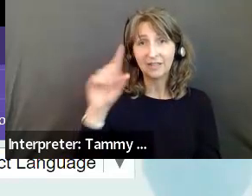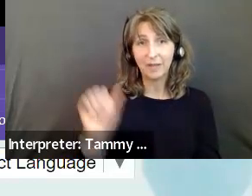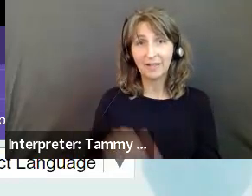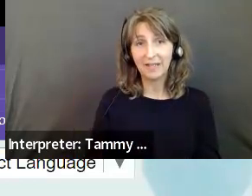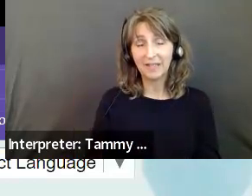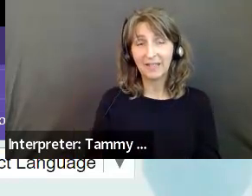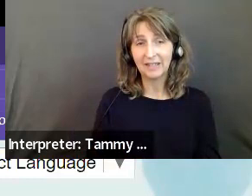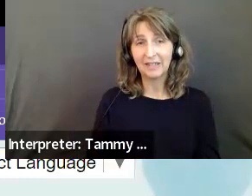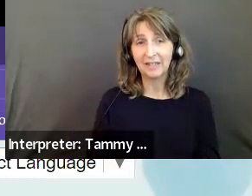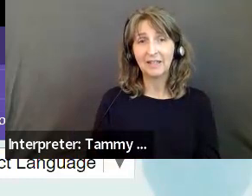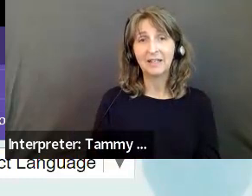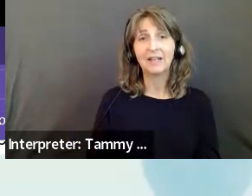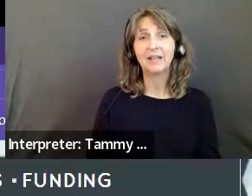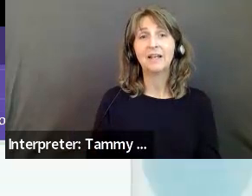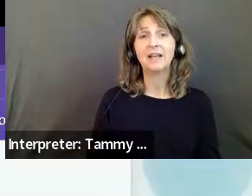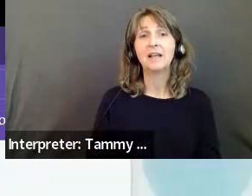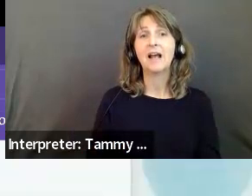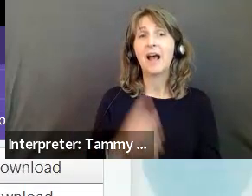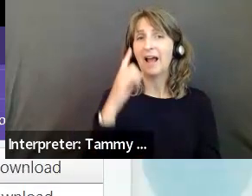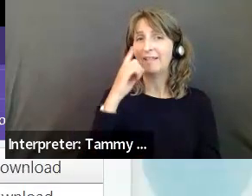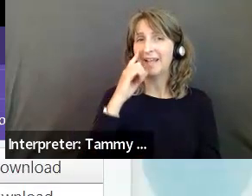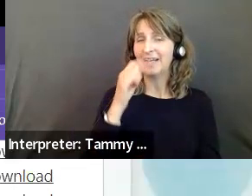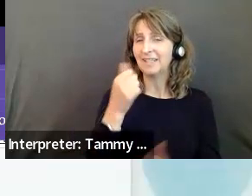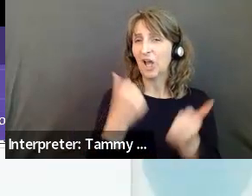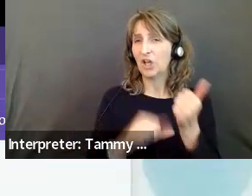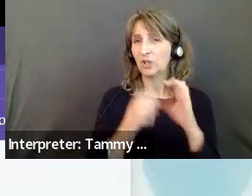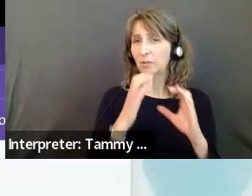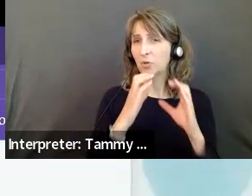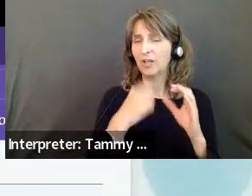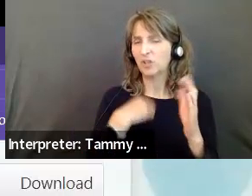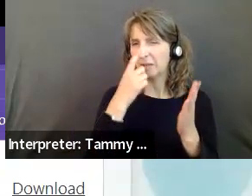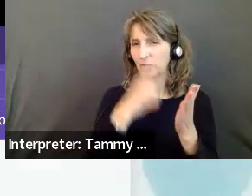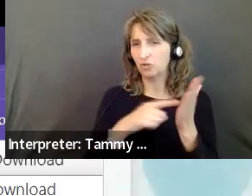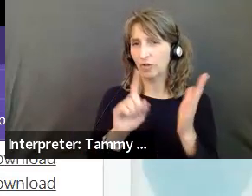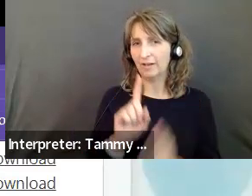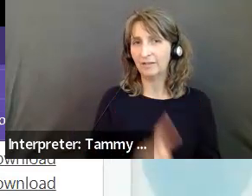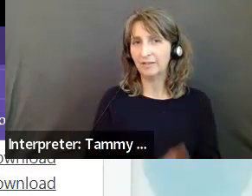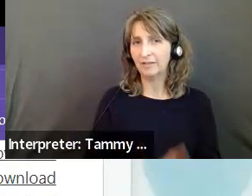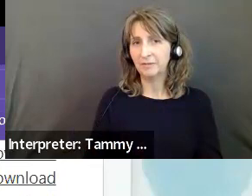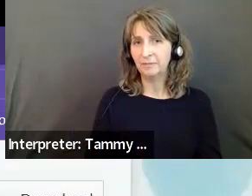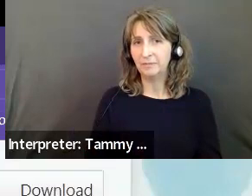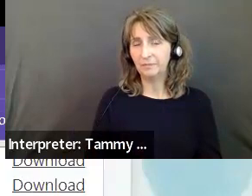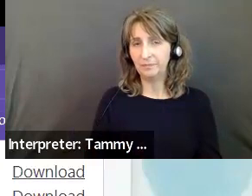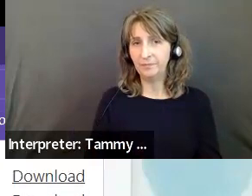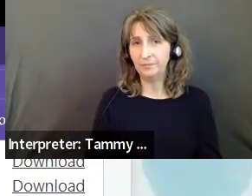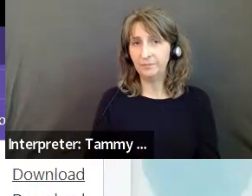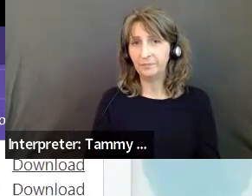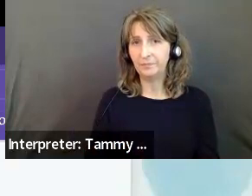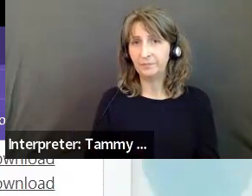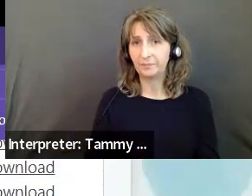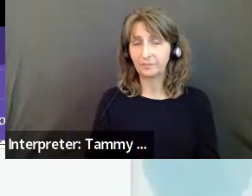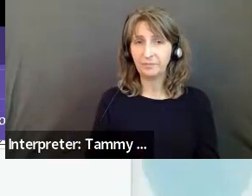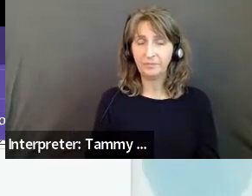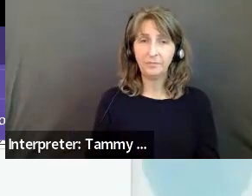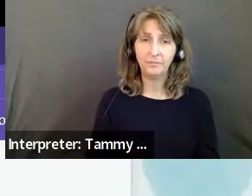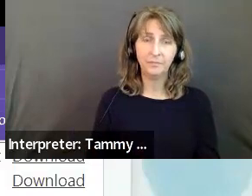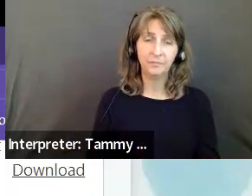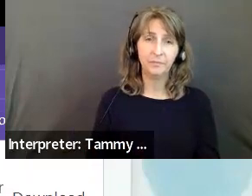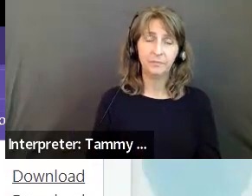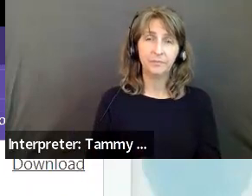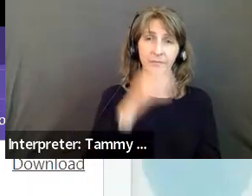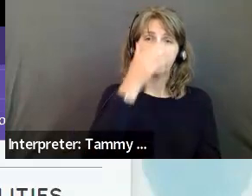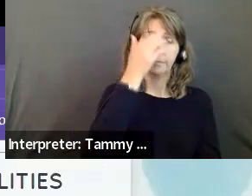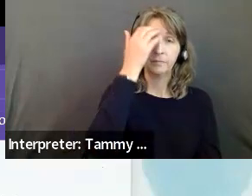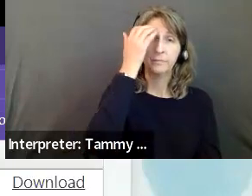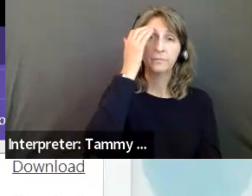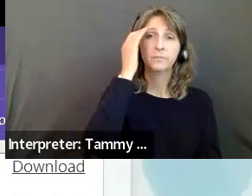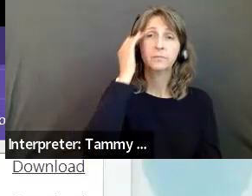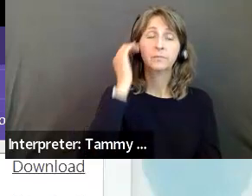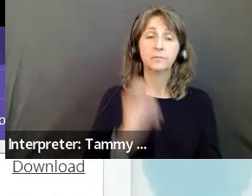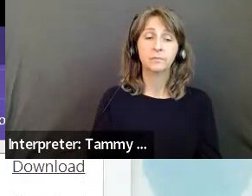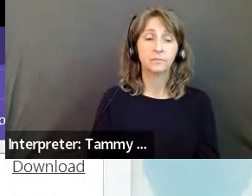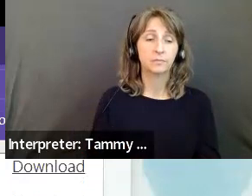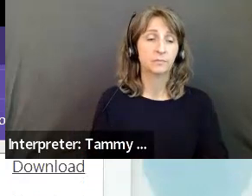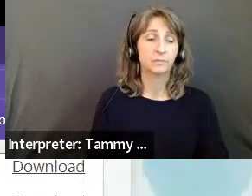And I want to say it's down here under communication, but let me just go ahead and check.